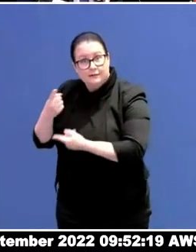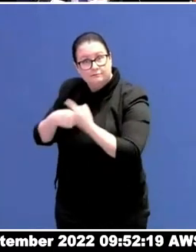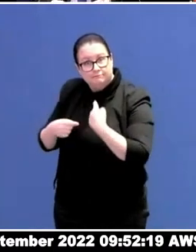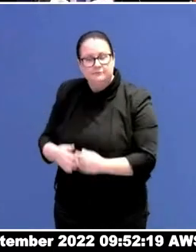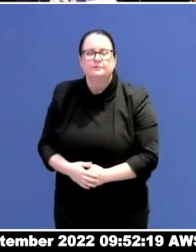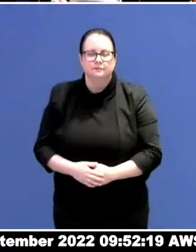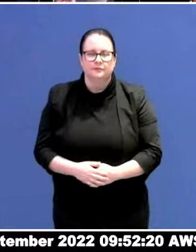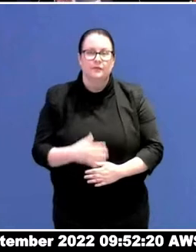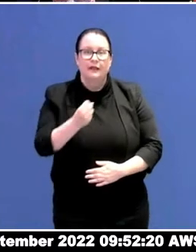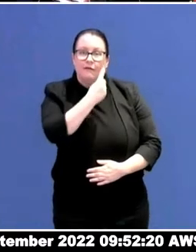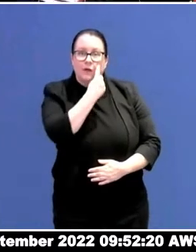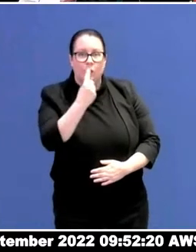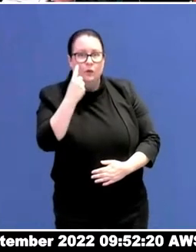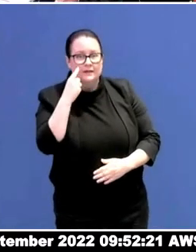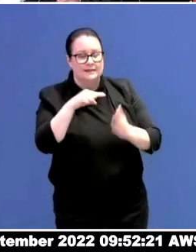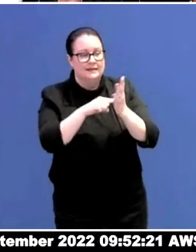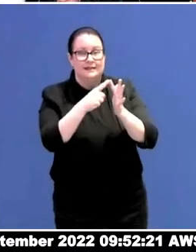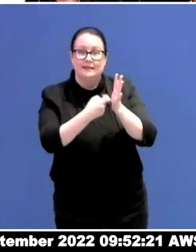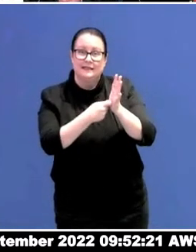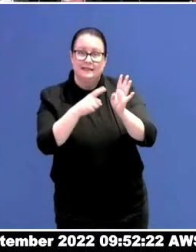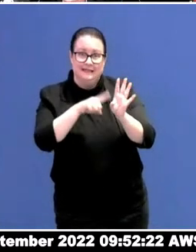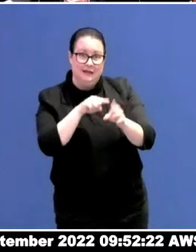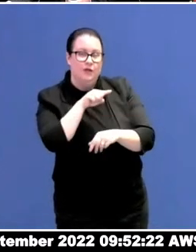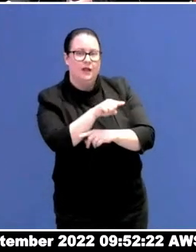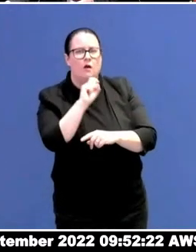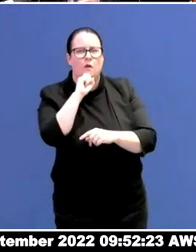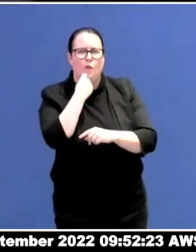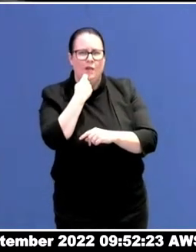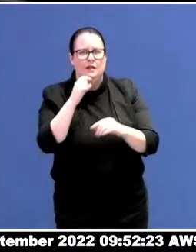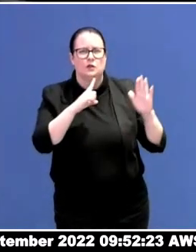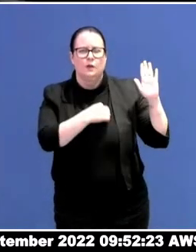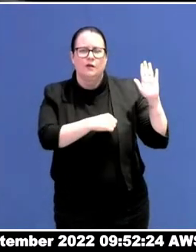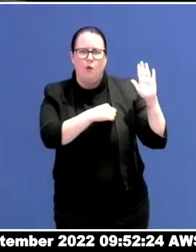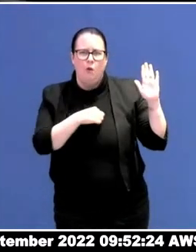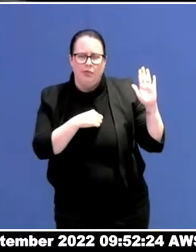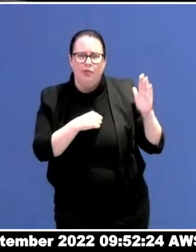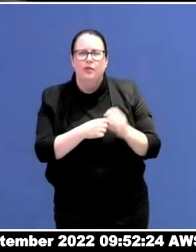He will take an oath. Can I indicate before he does that that the joint statement of